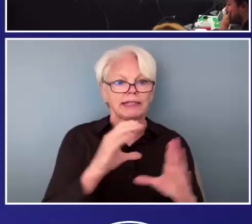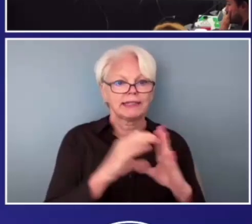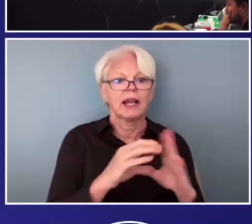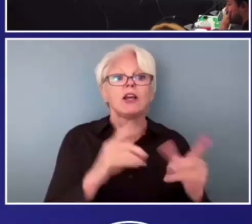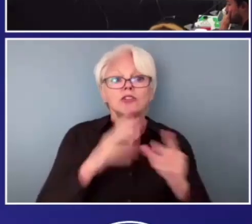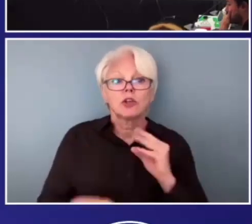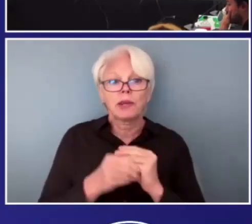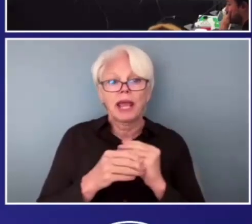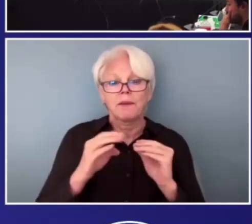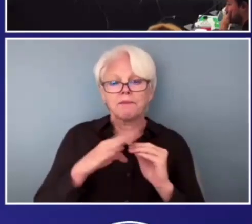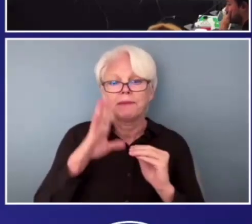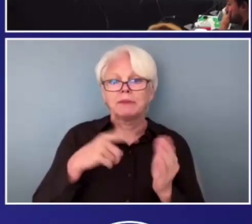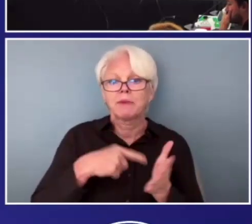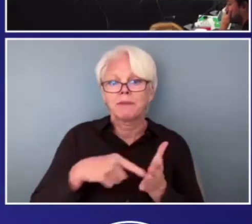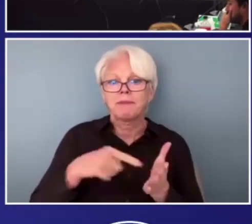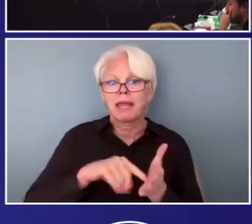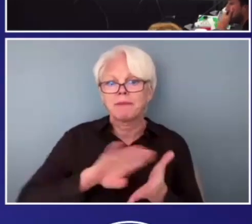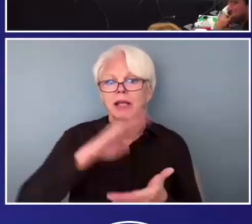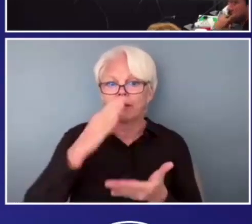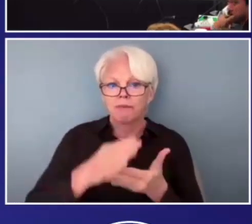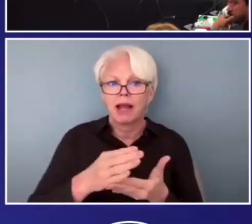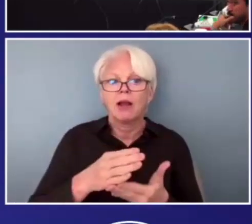payment amounts, and we've clarified